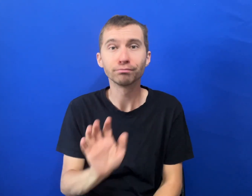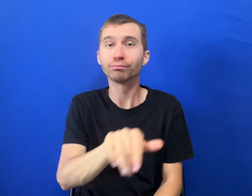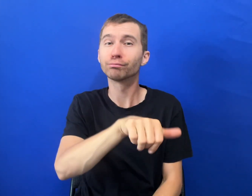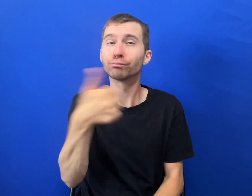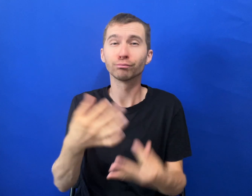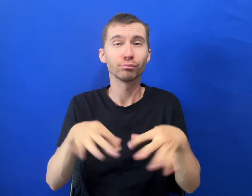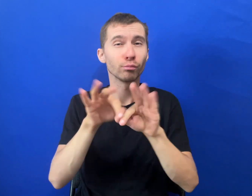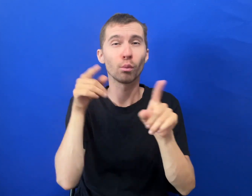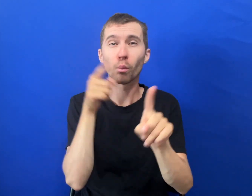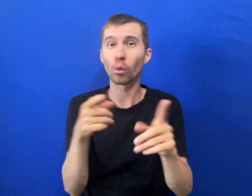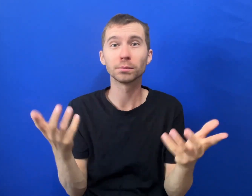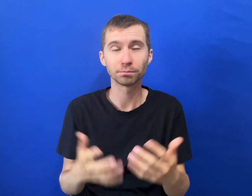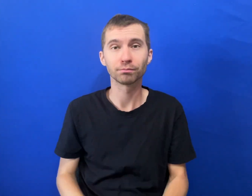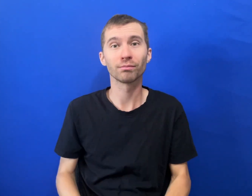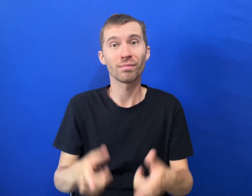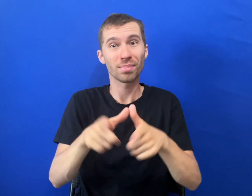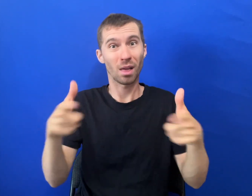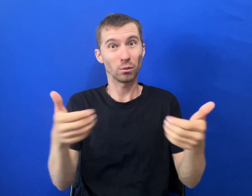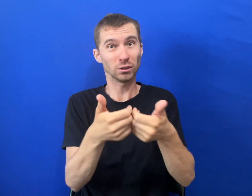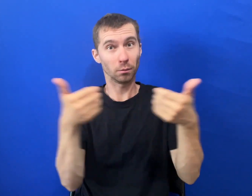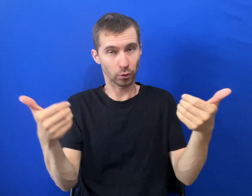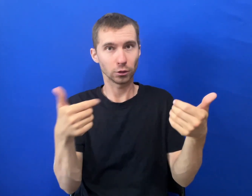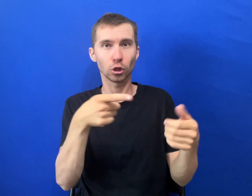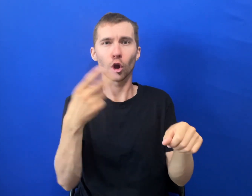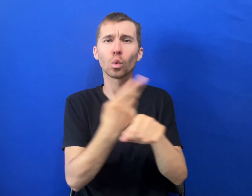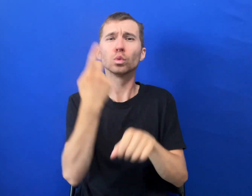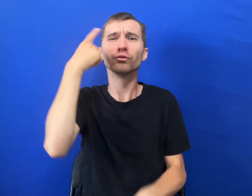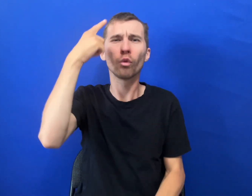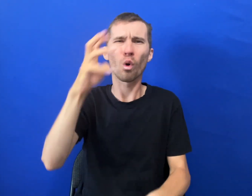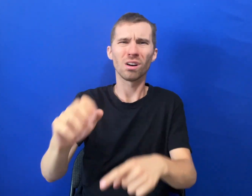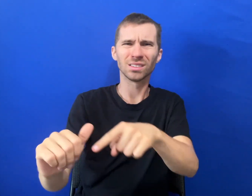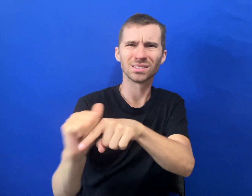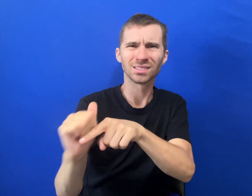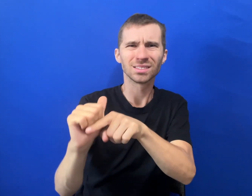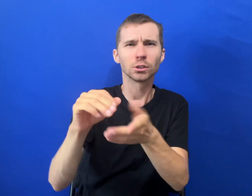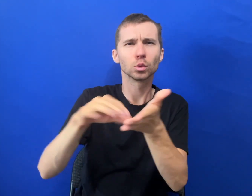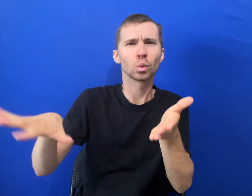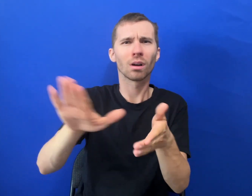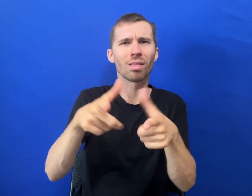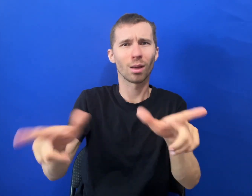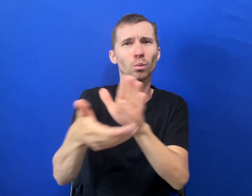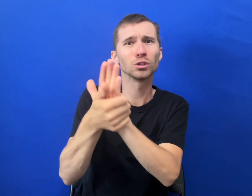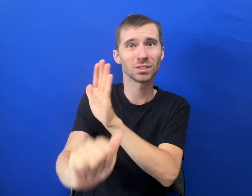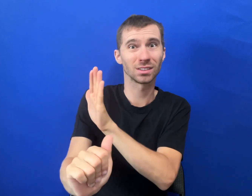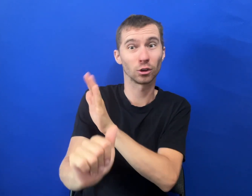Another important point is that language separation is used to reinforce students' language skills.